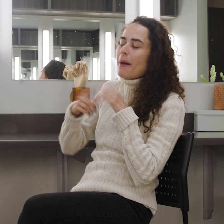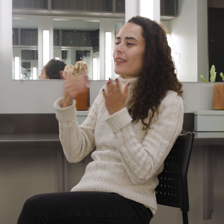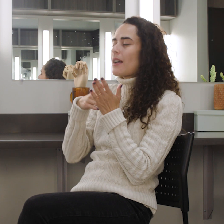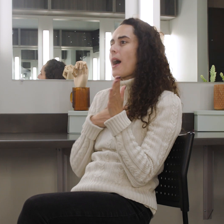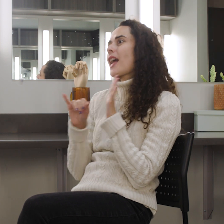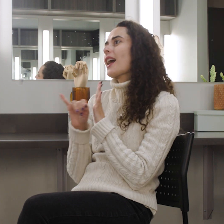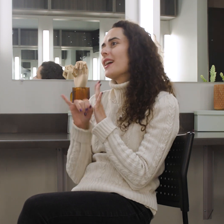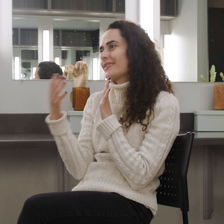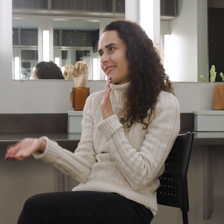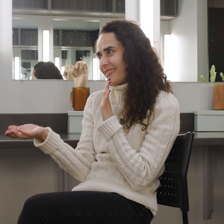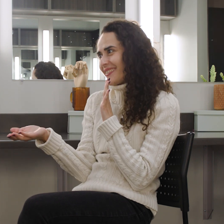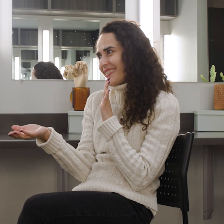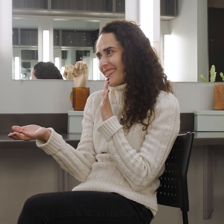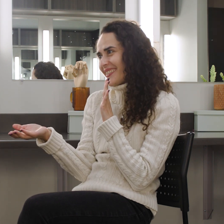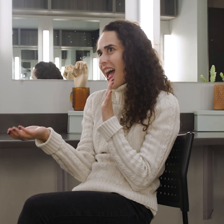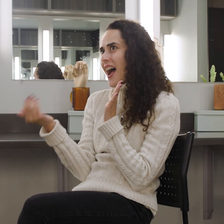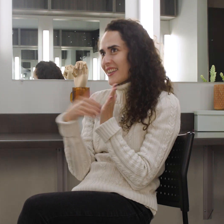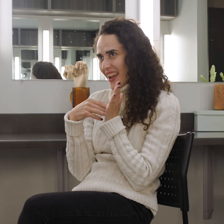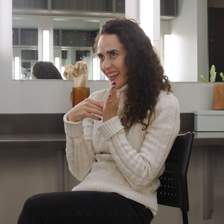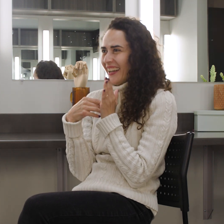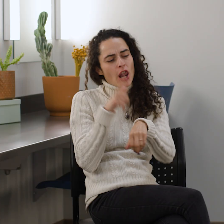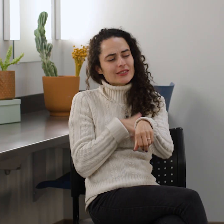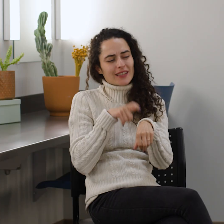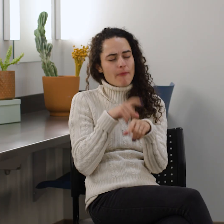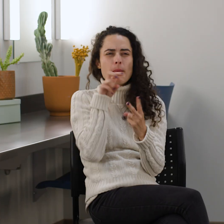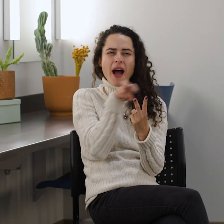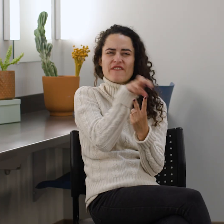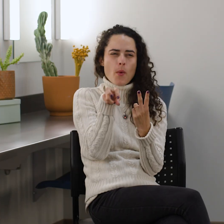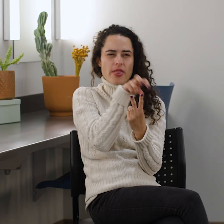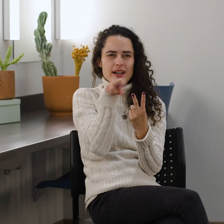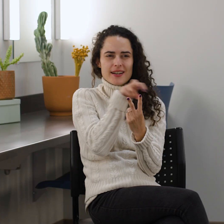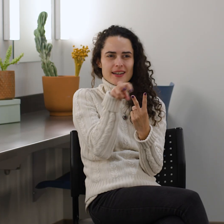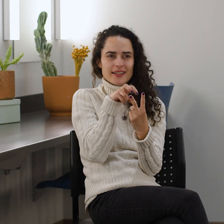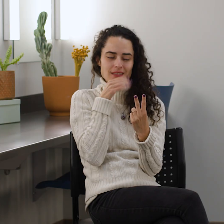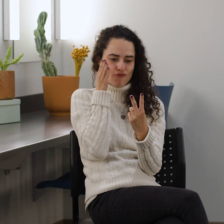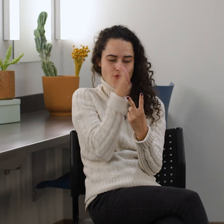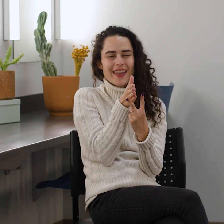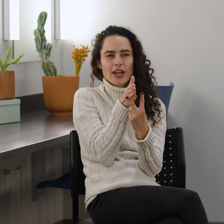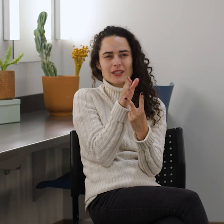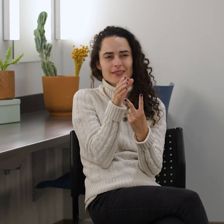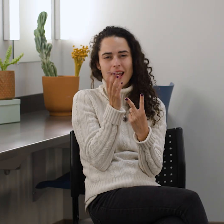But then, once again, I had to struggle with my ethnic identity. I spent a long time going back and forth because,